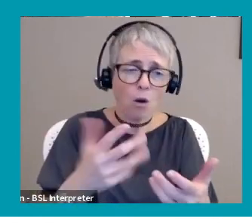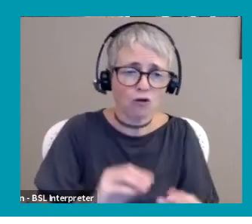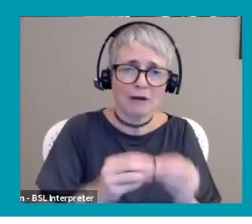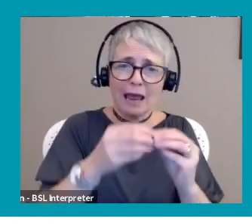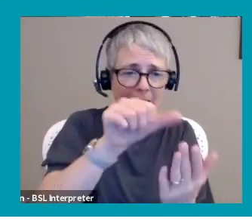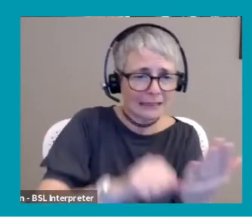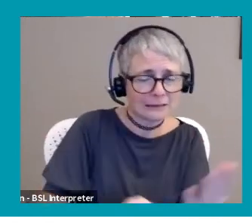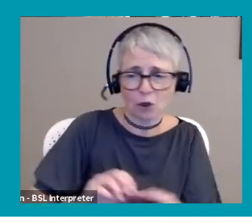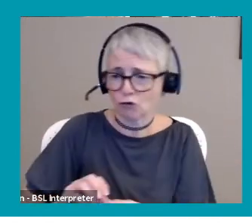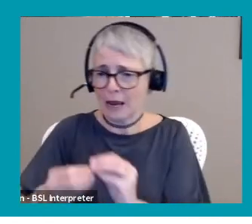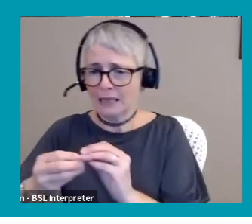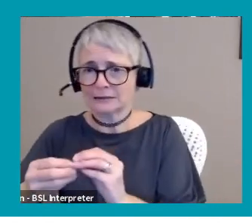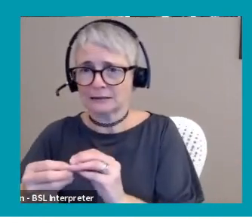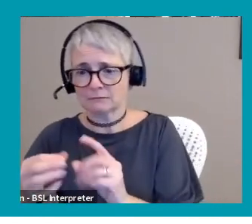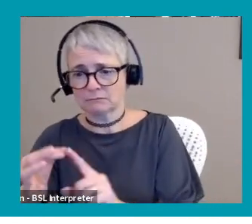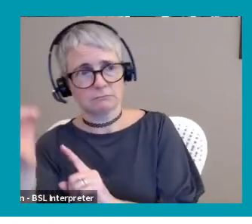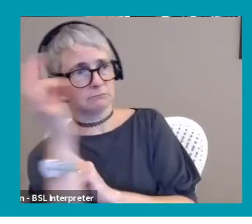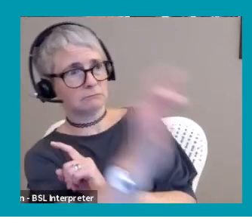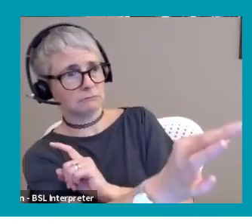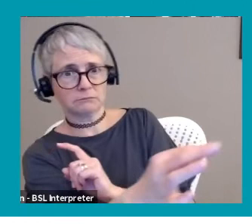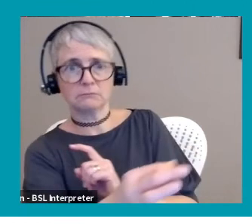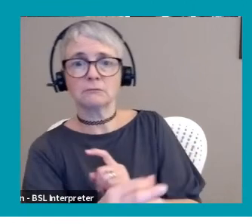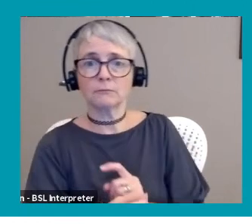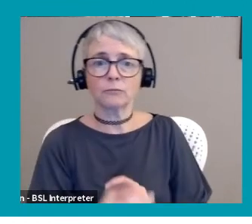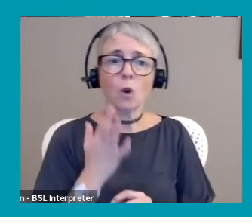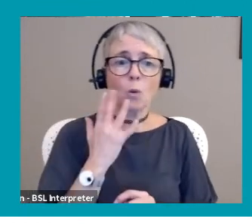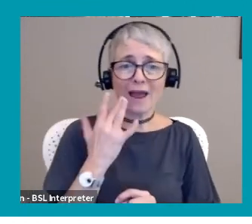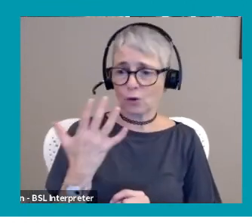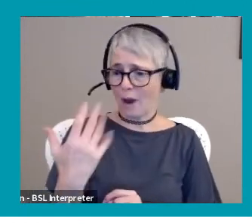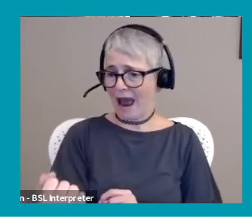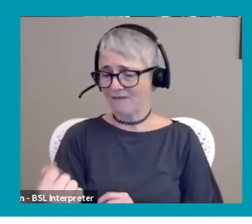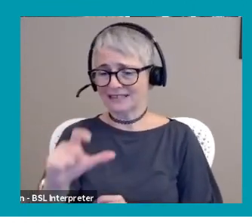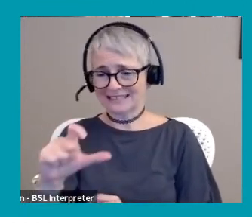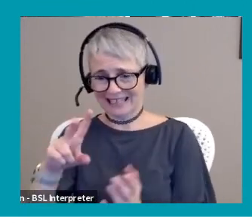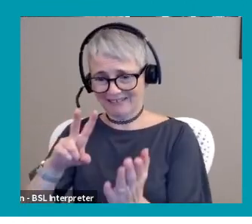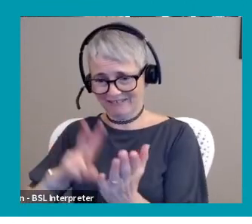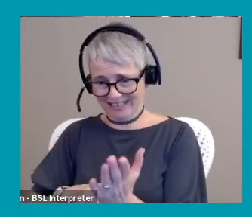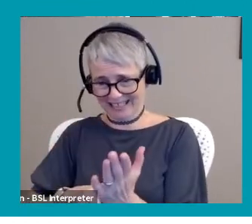application out there once you have got your core CV and really cover letter